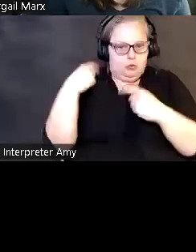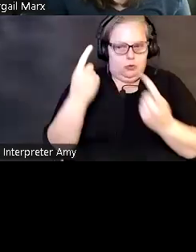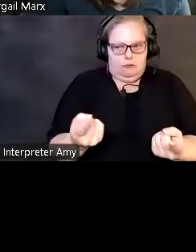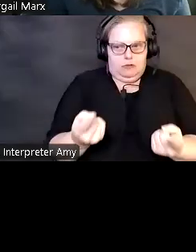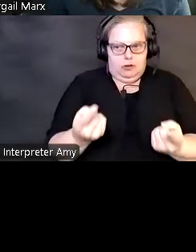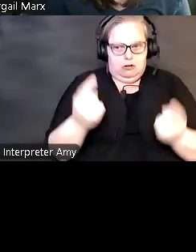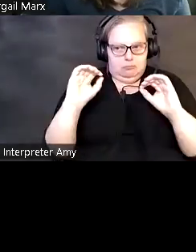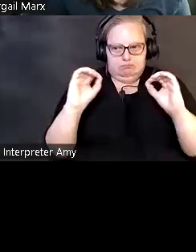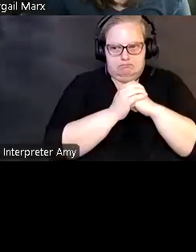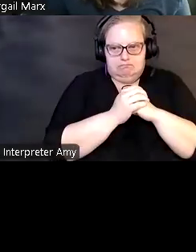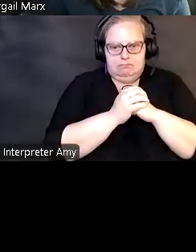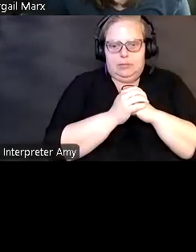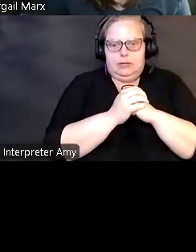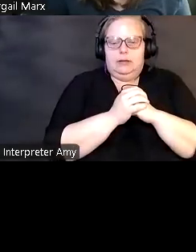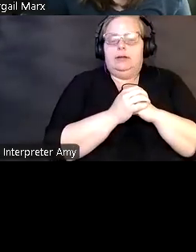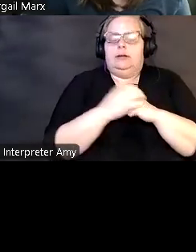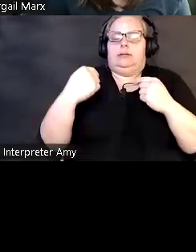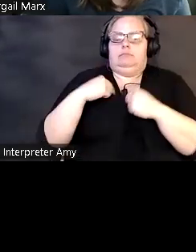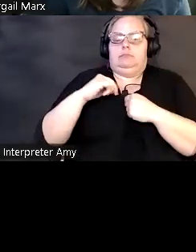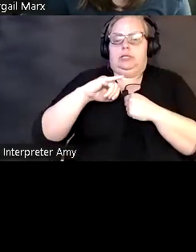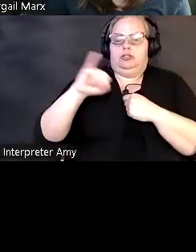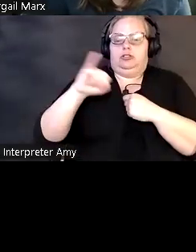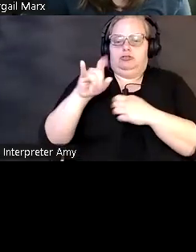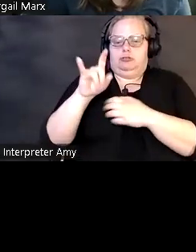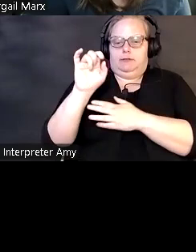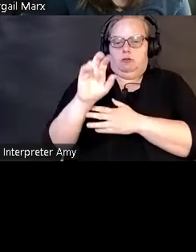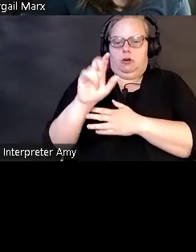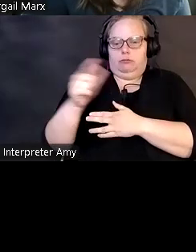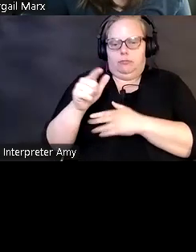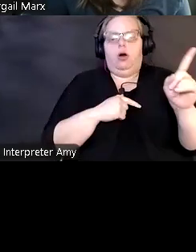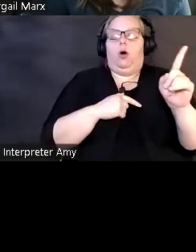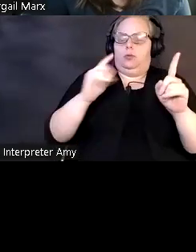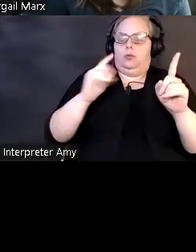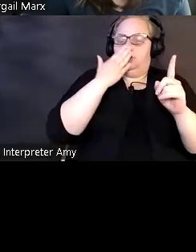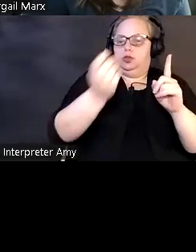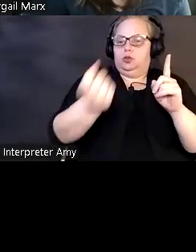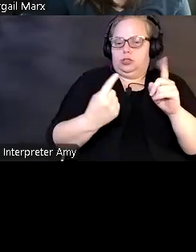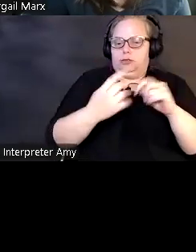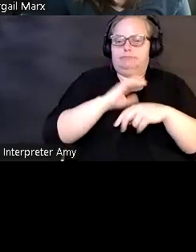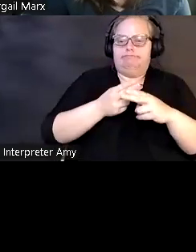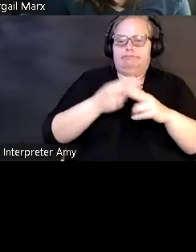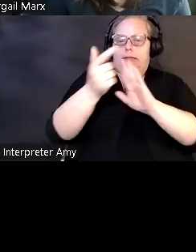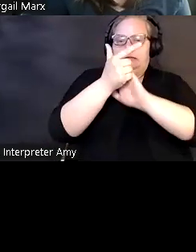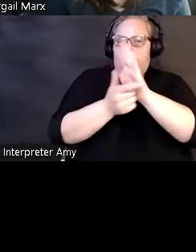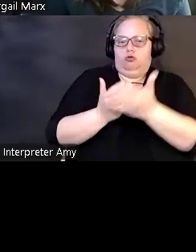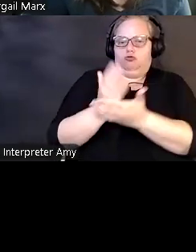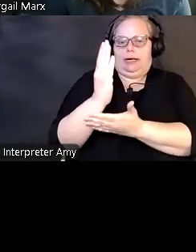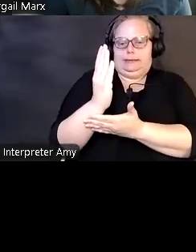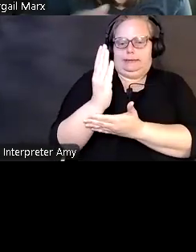Jennifer and I will kind of take turns -- oh, here's a great question. You mentioned the legal rights. Do you have a quick summary of that?